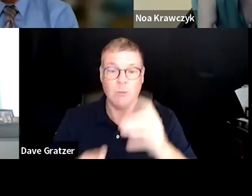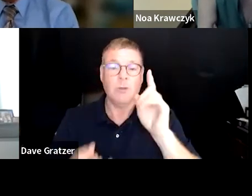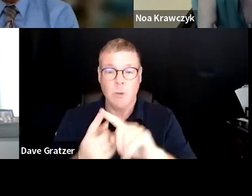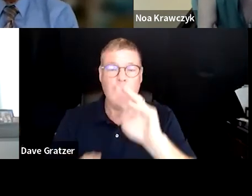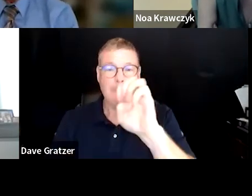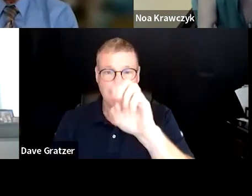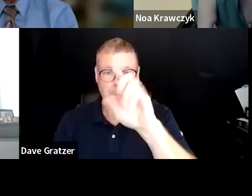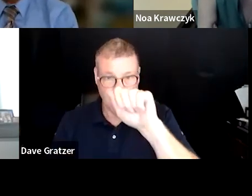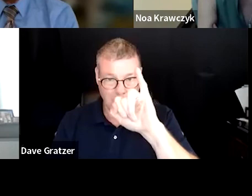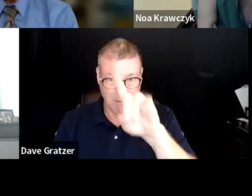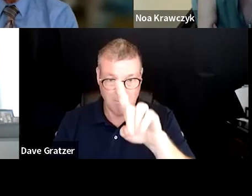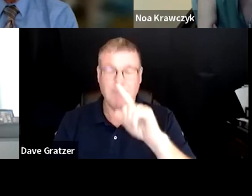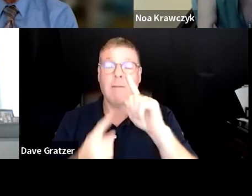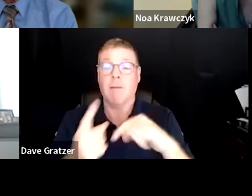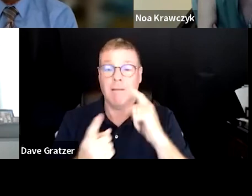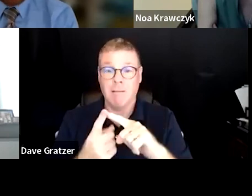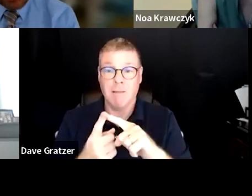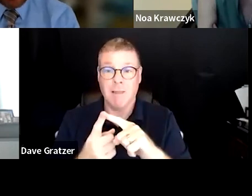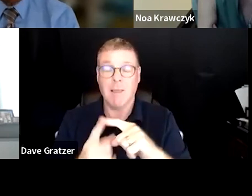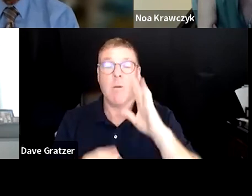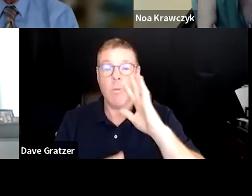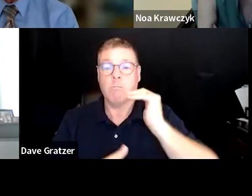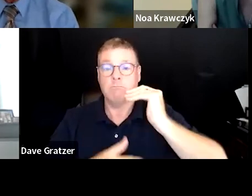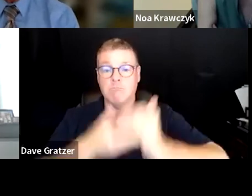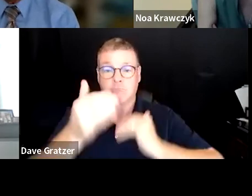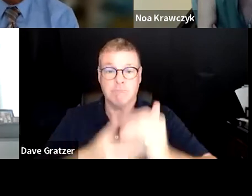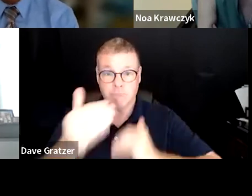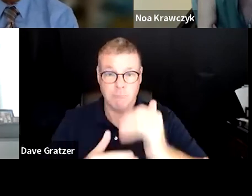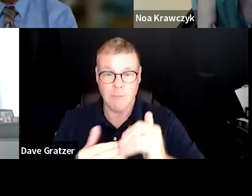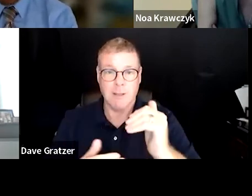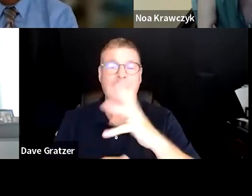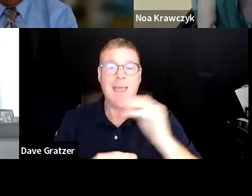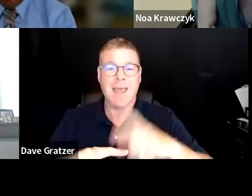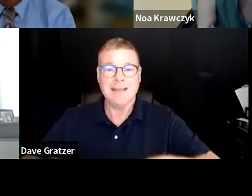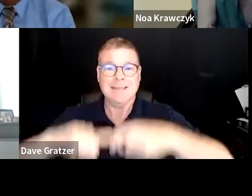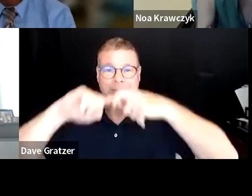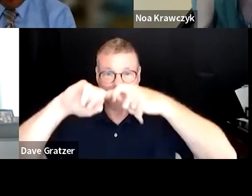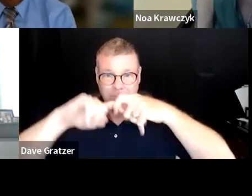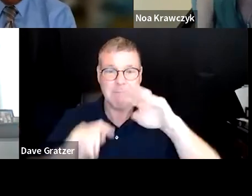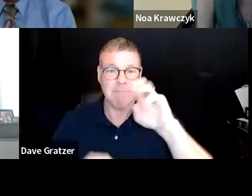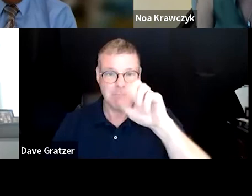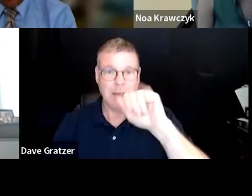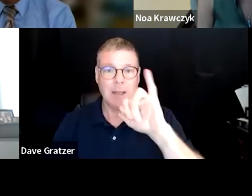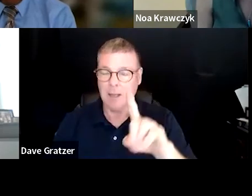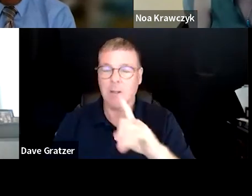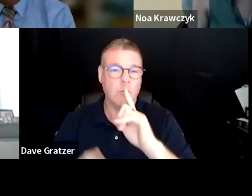Medicaid will then process that file and suspend the person's Medicaid. There really is a lot of concern,